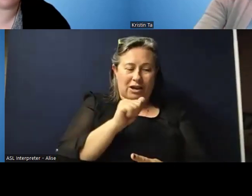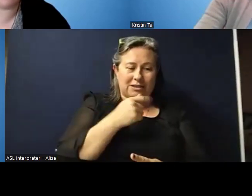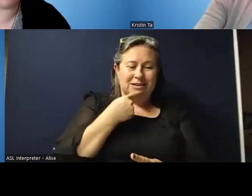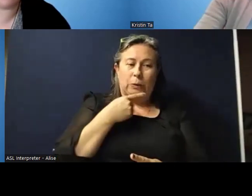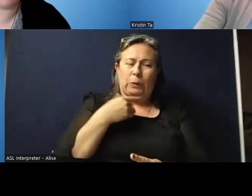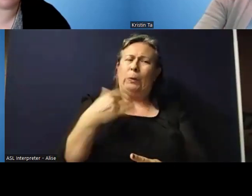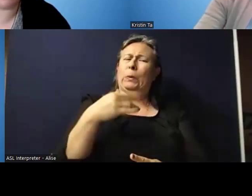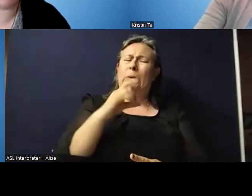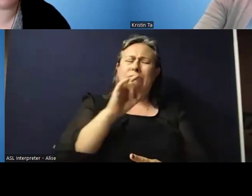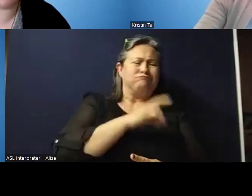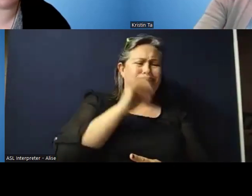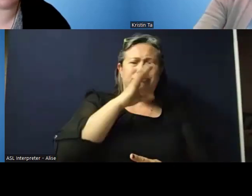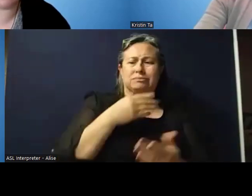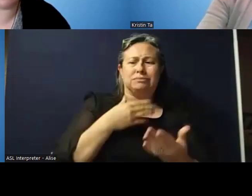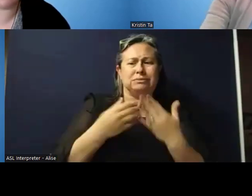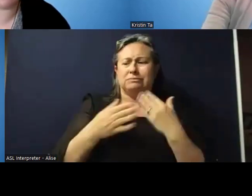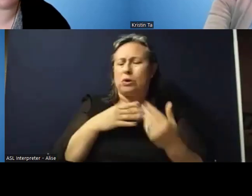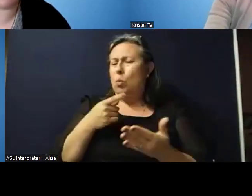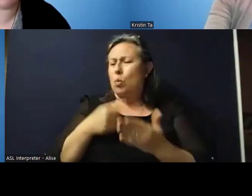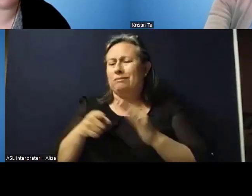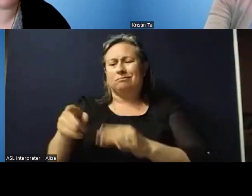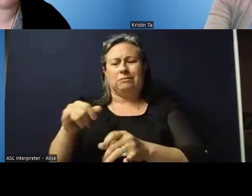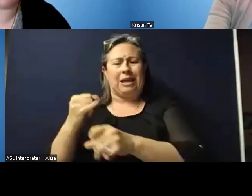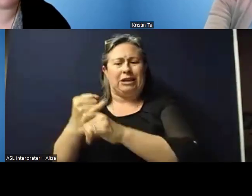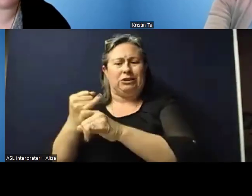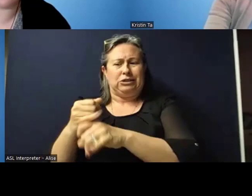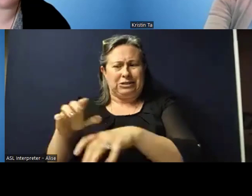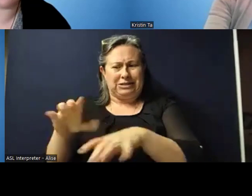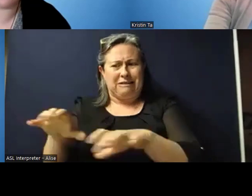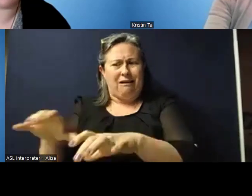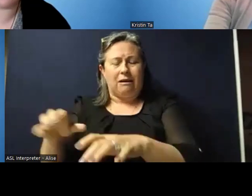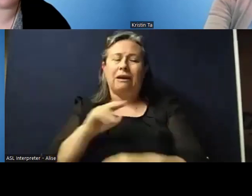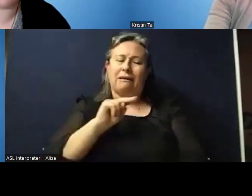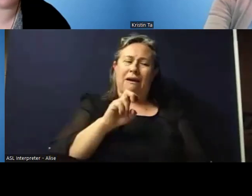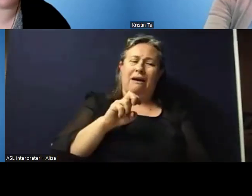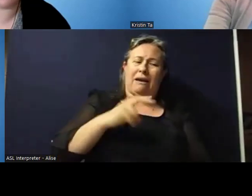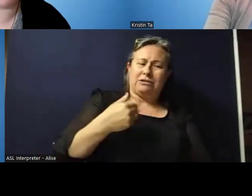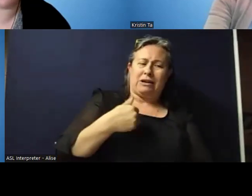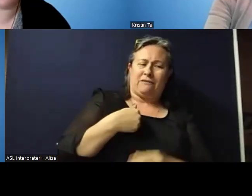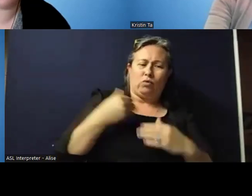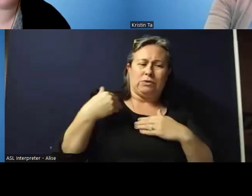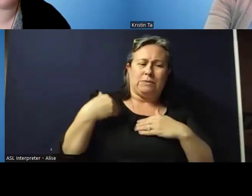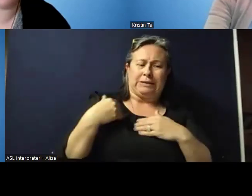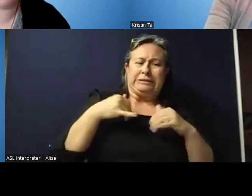that no matter what action the institution has taken, NIH has a responsibility